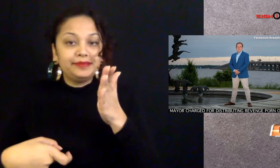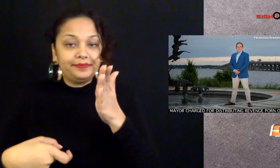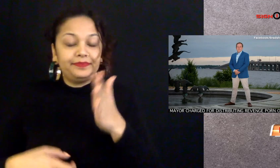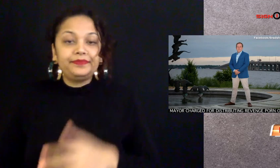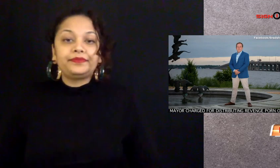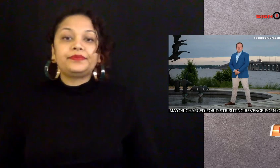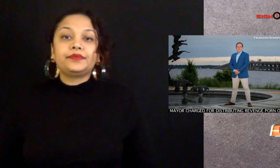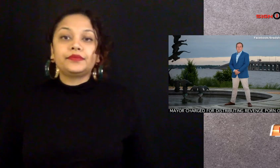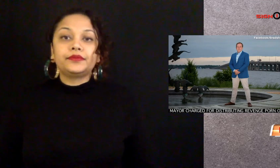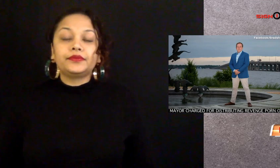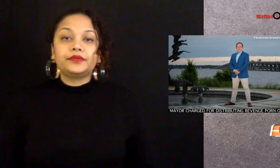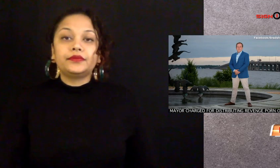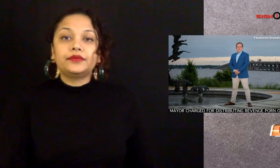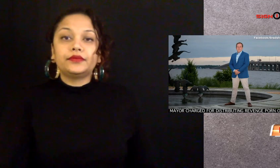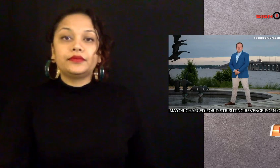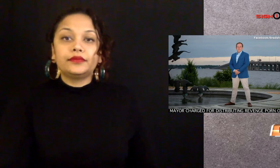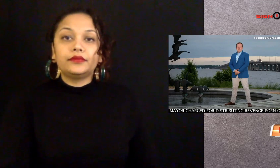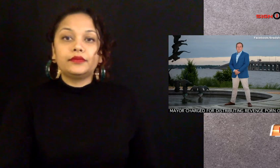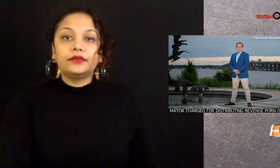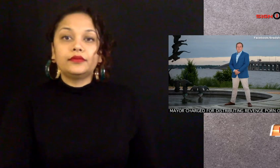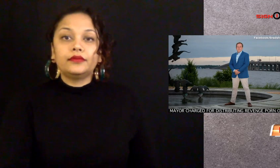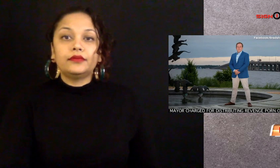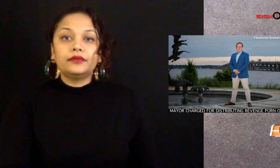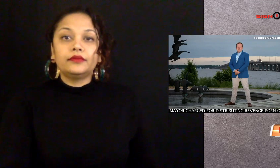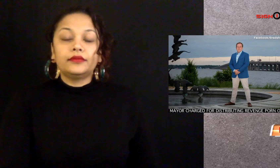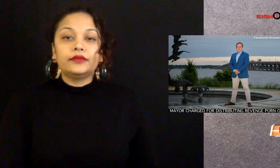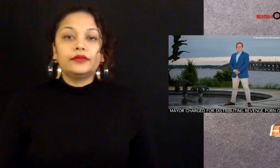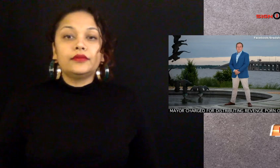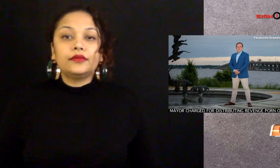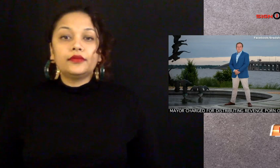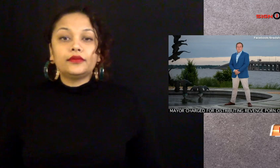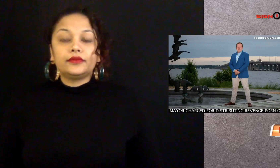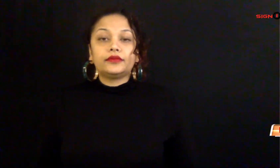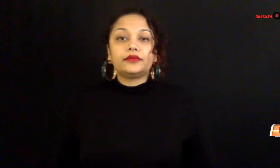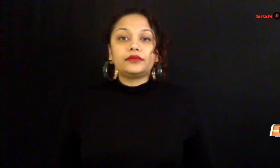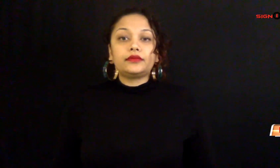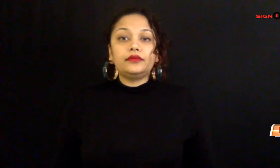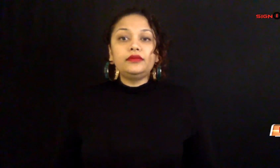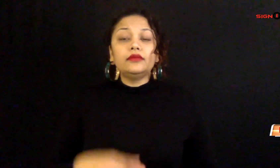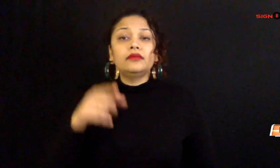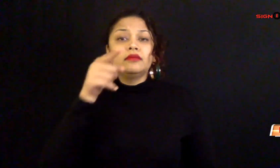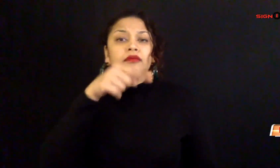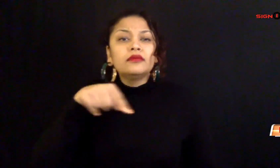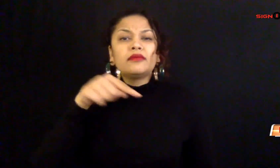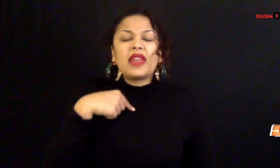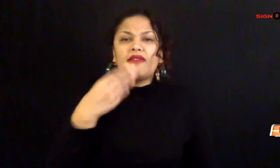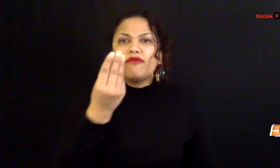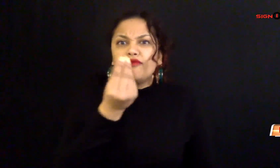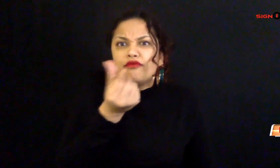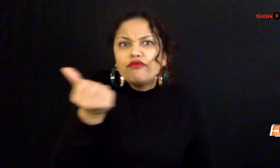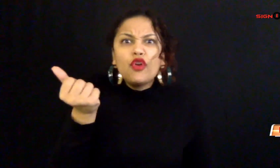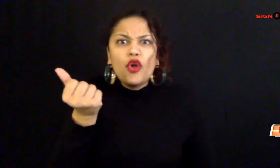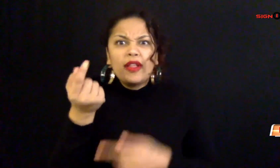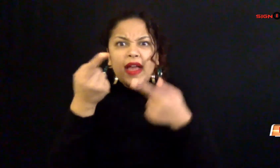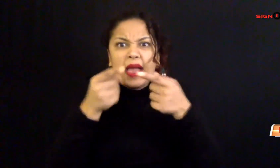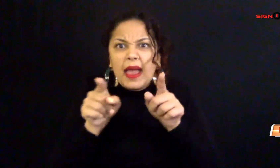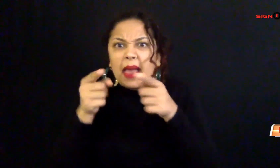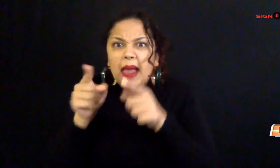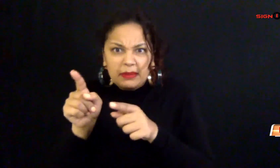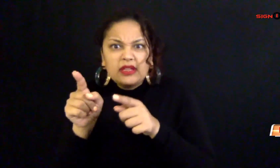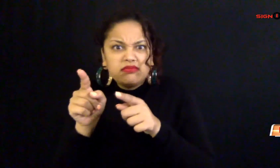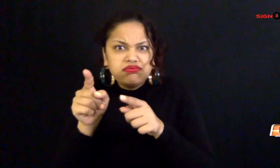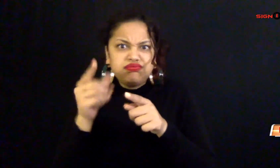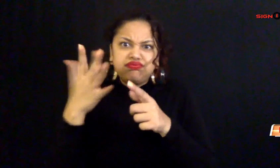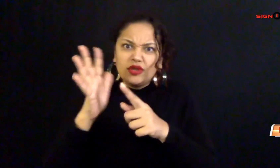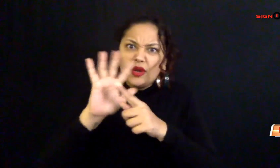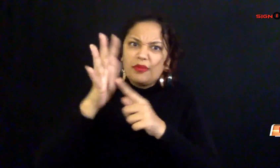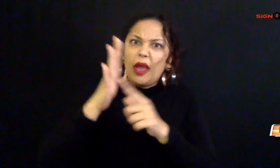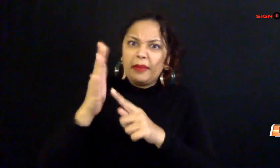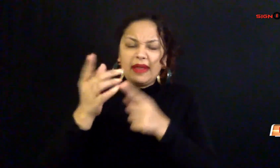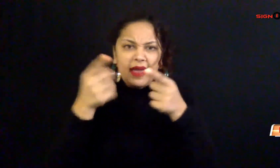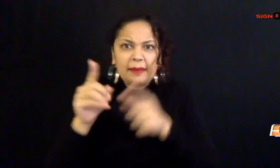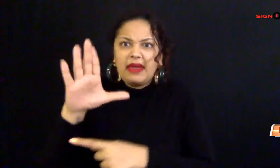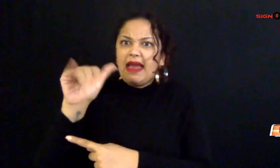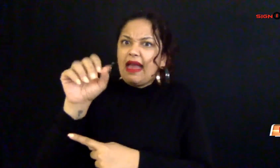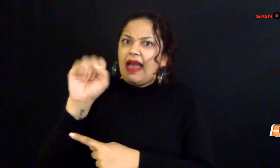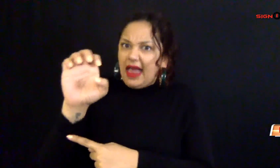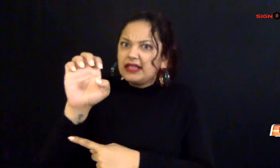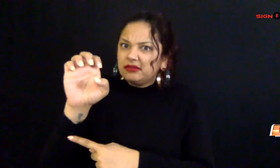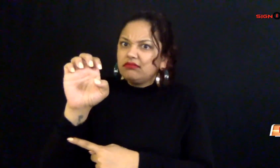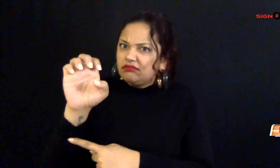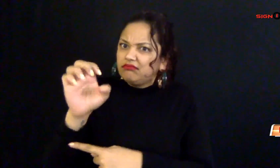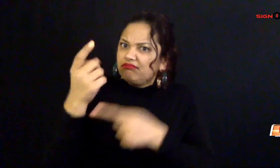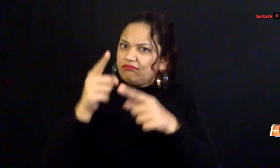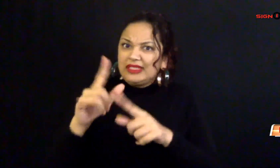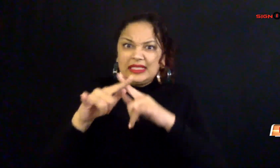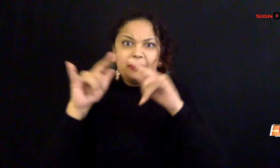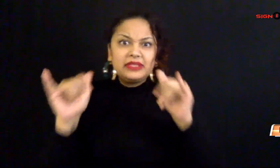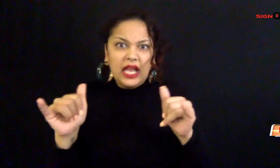fine there are several high-profile cases going